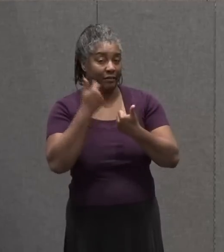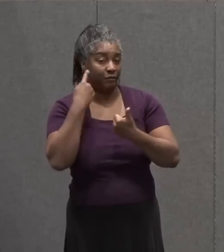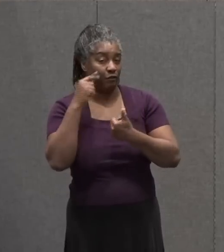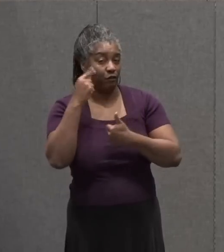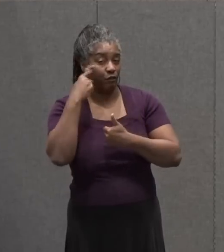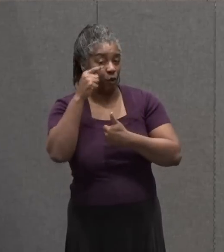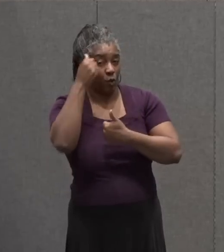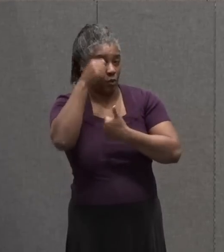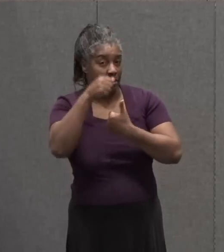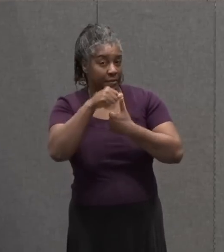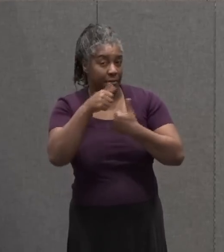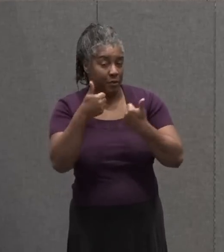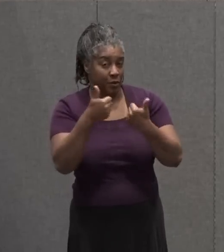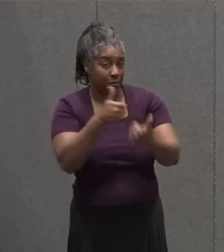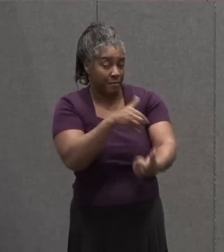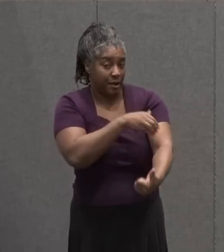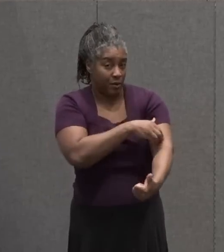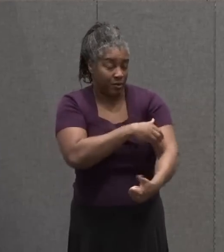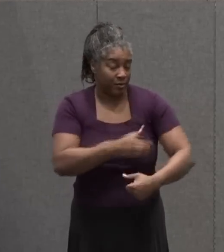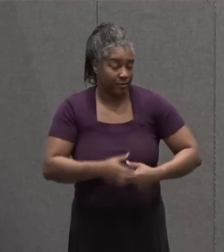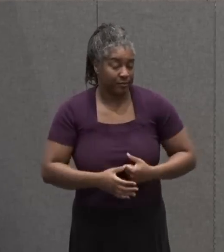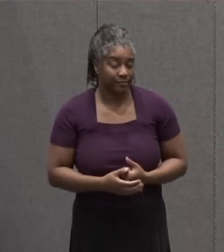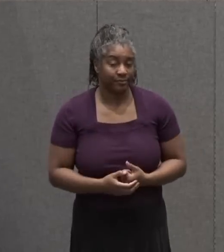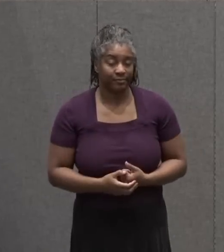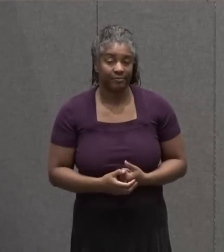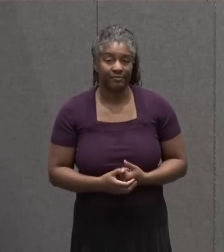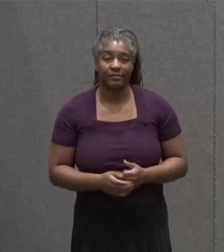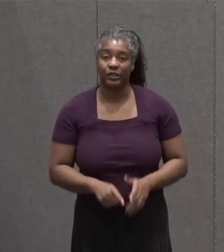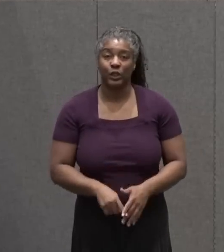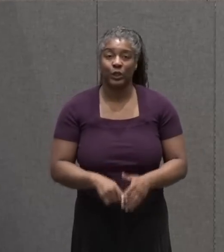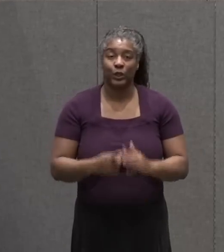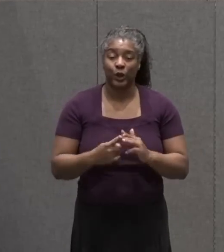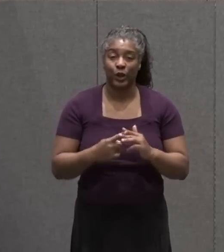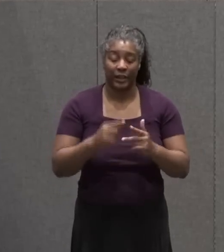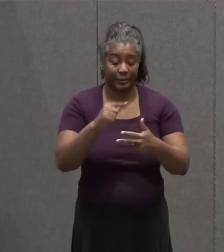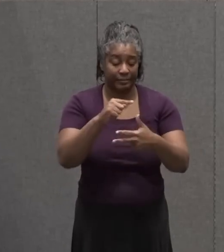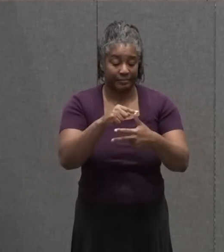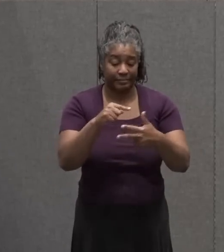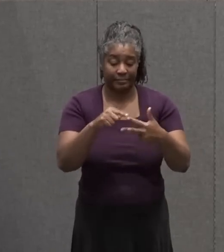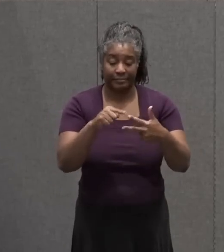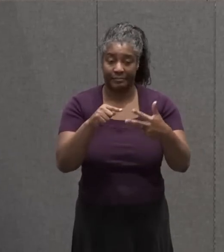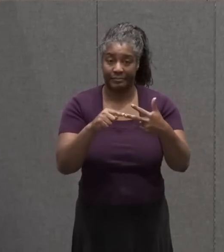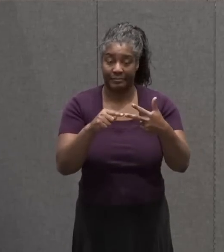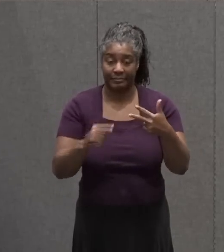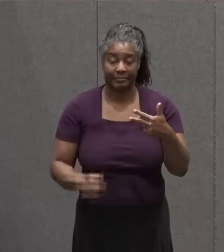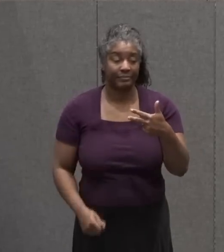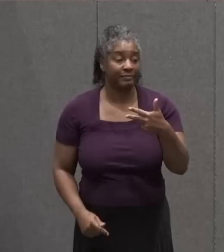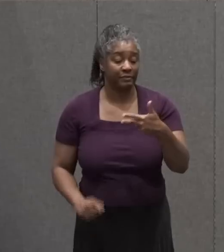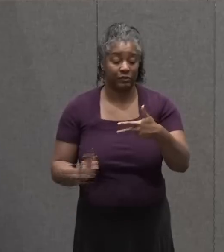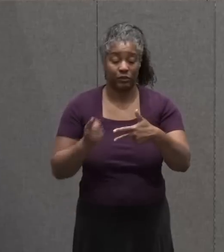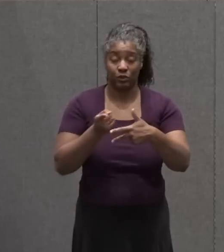So let's start first with three things. The first thing I want to share with you